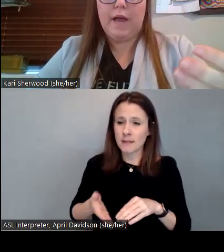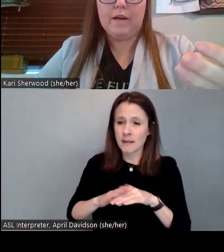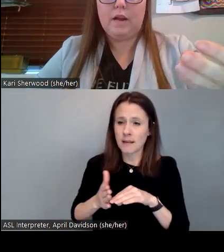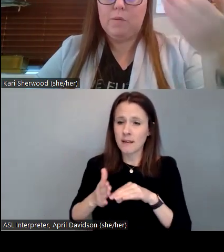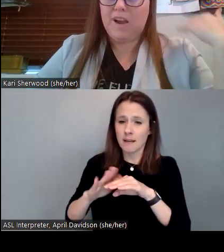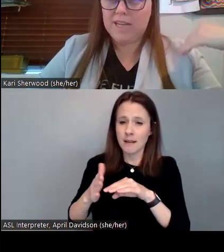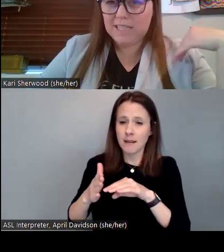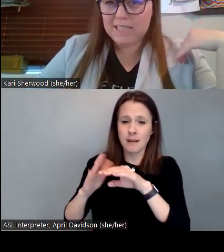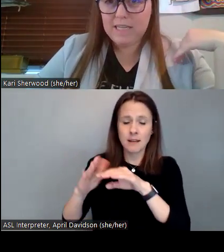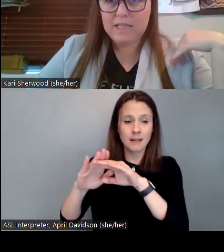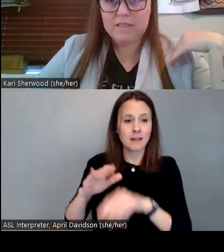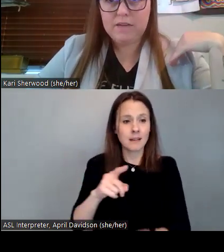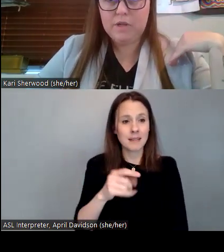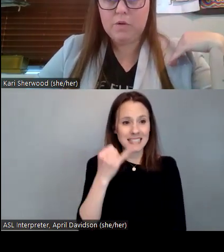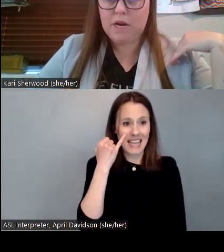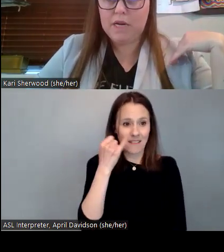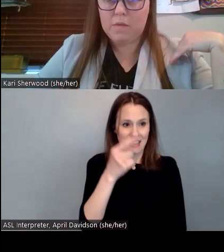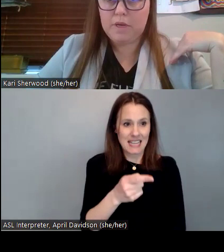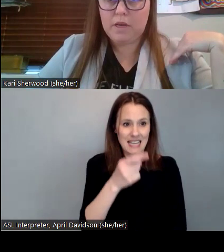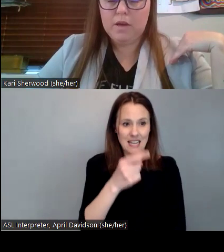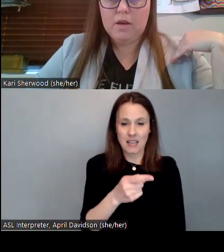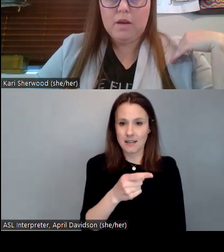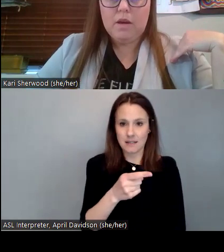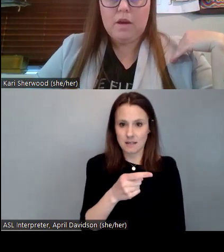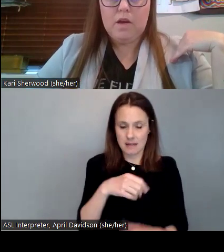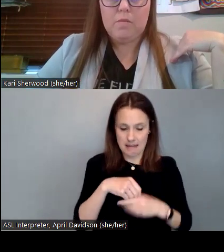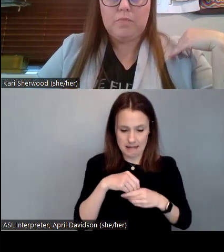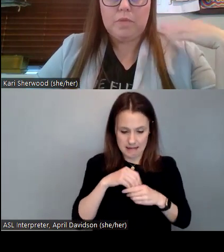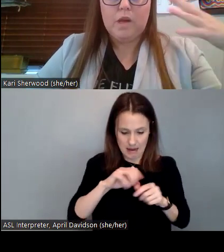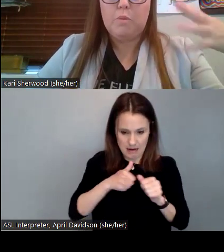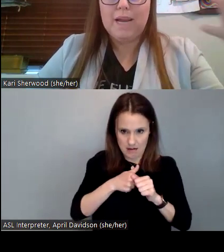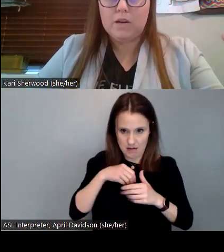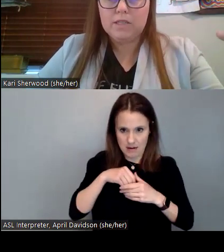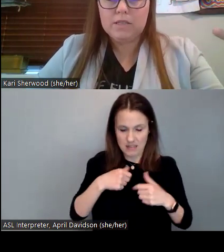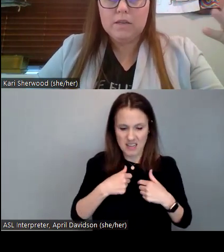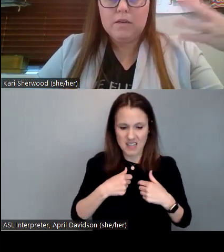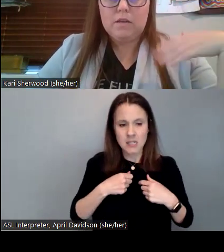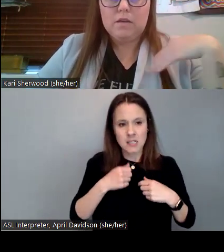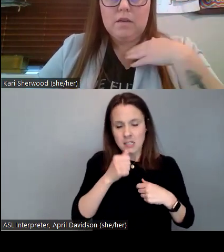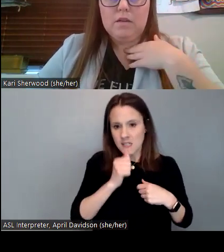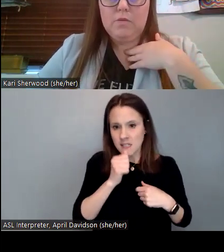that behind the scenes, even though it might not be apparent,